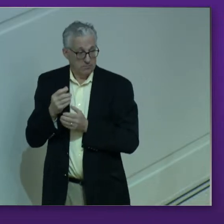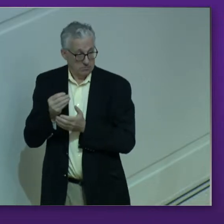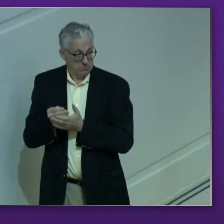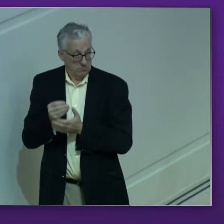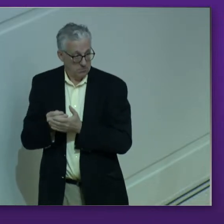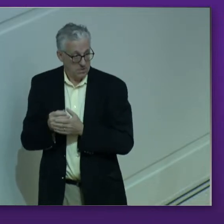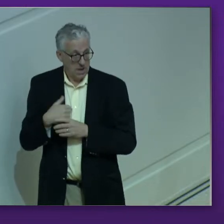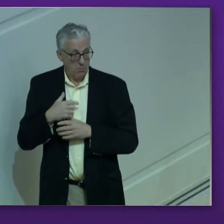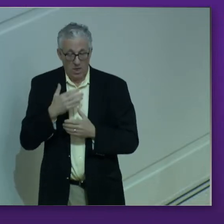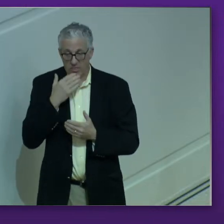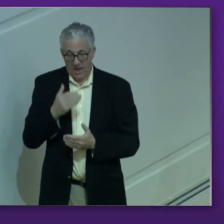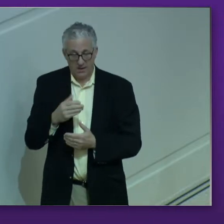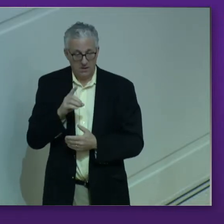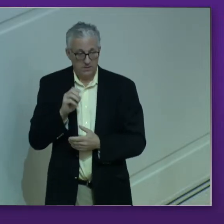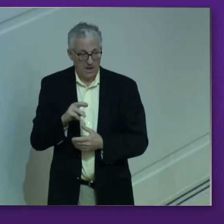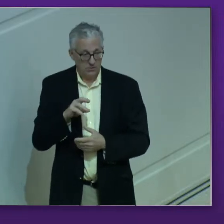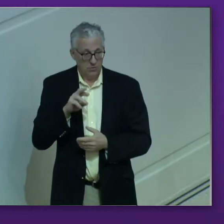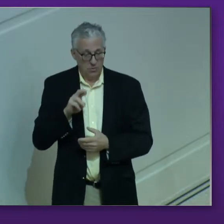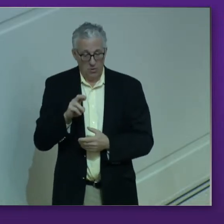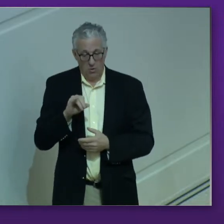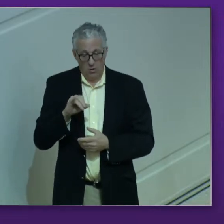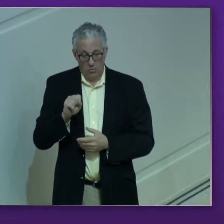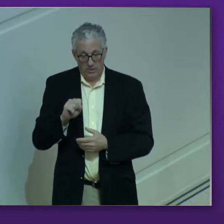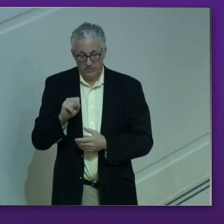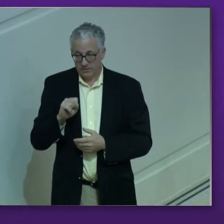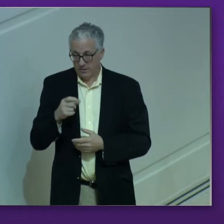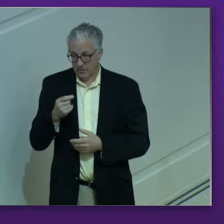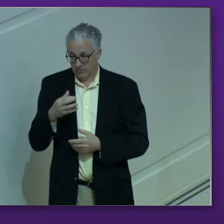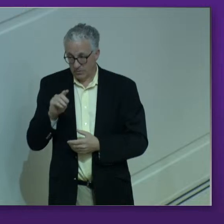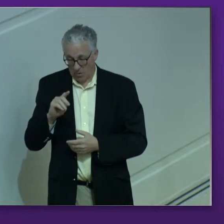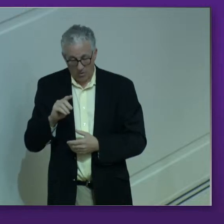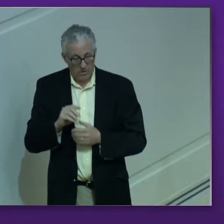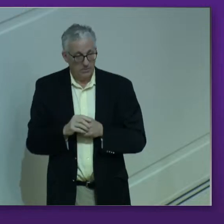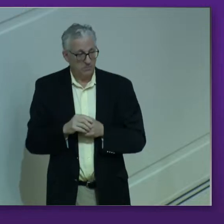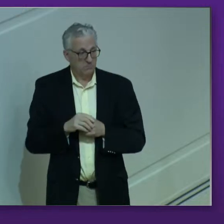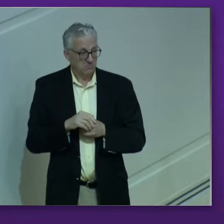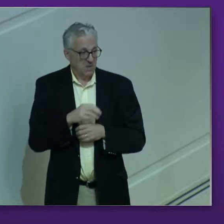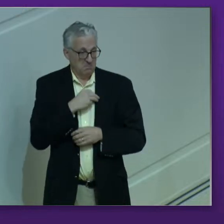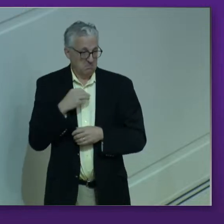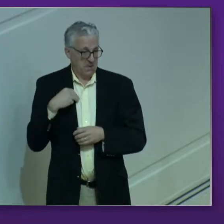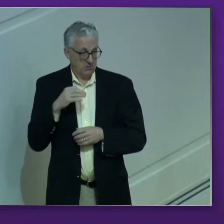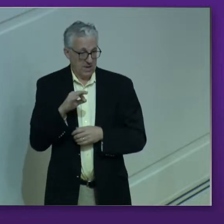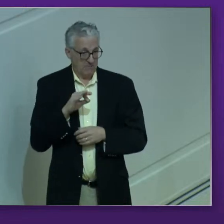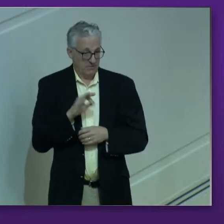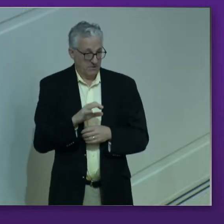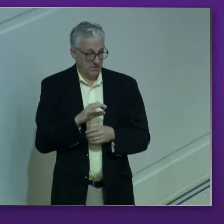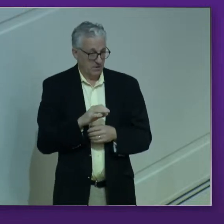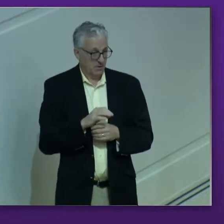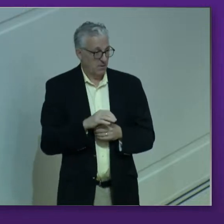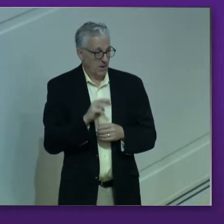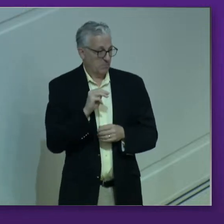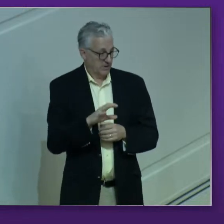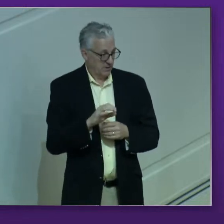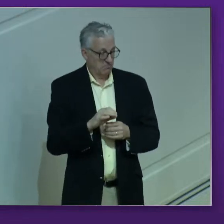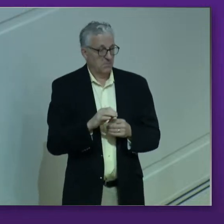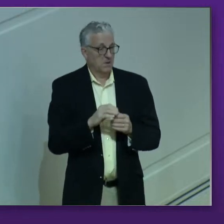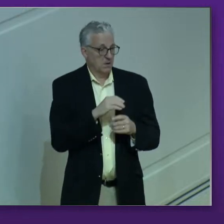INNOVATION GRANT AWARDS. TOTALING MORE THAN $500,000 IN GRANT FUNDS. BEFORE ANNOUNCING THE 2024